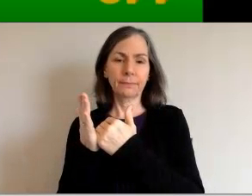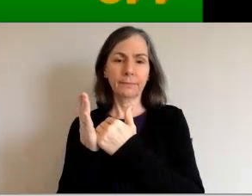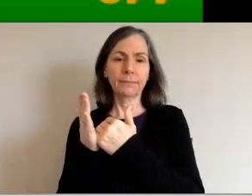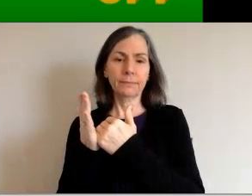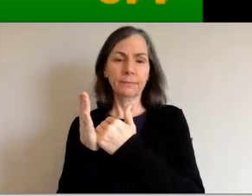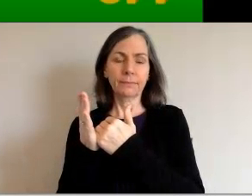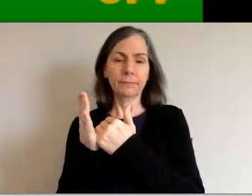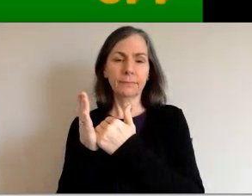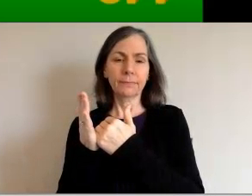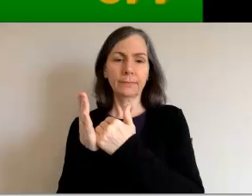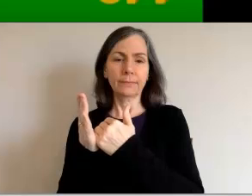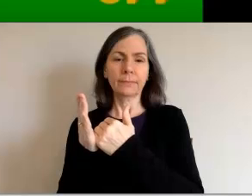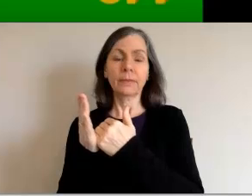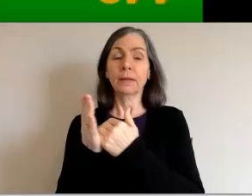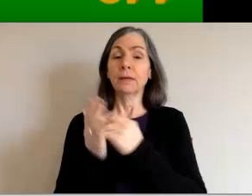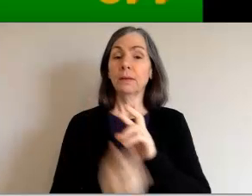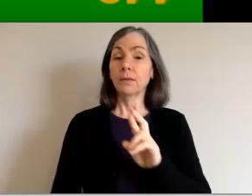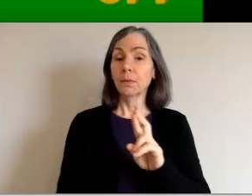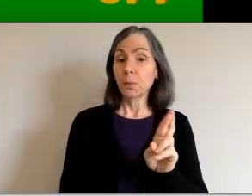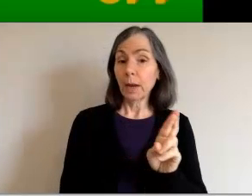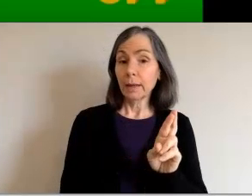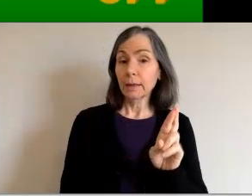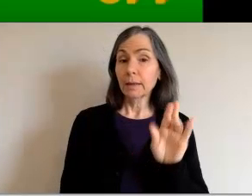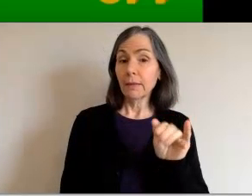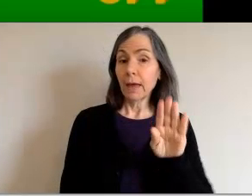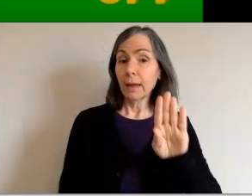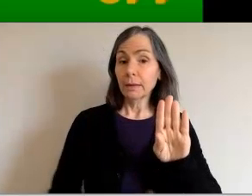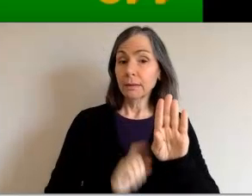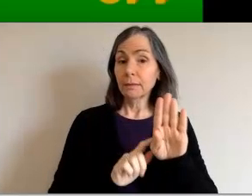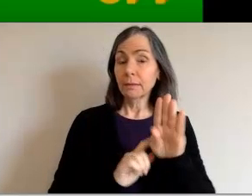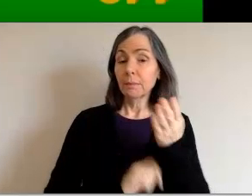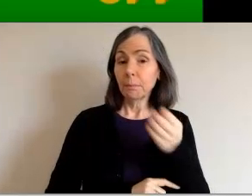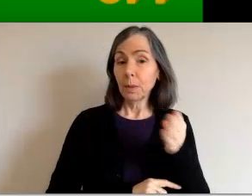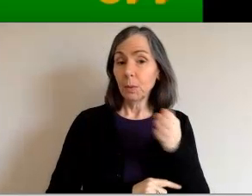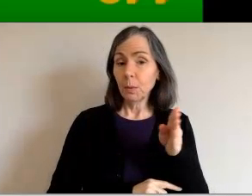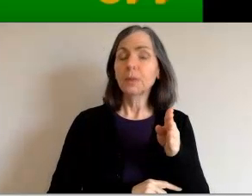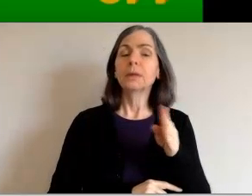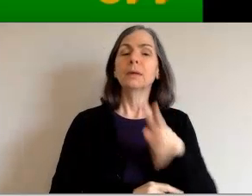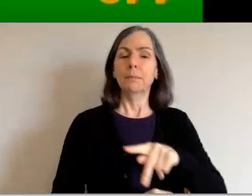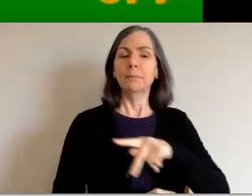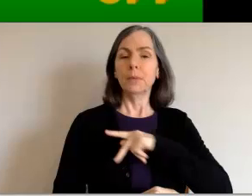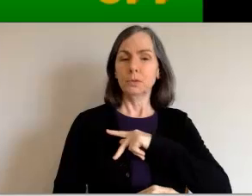On the right side in blue is the Personalized Path.